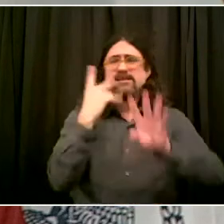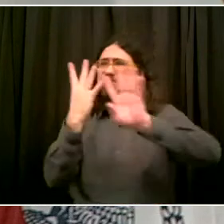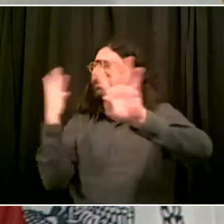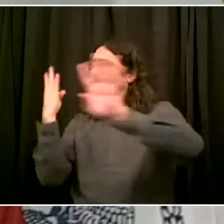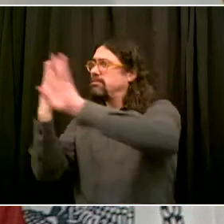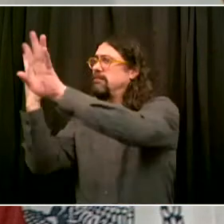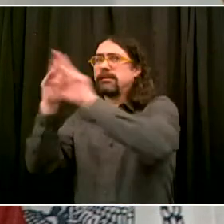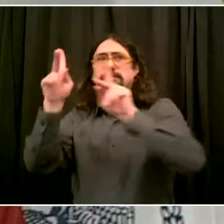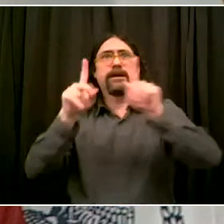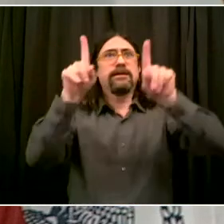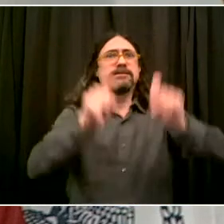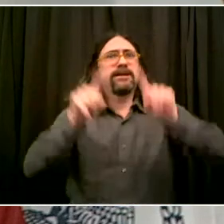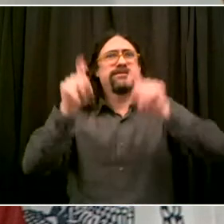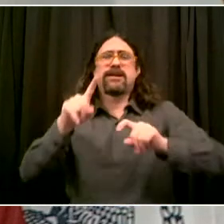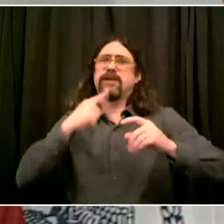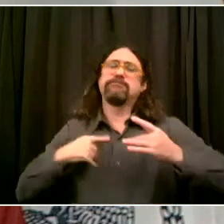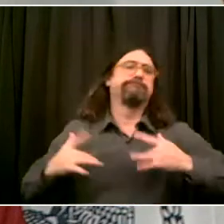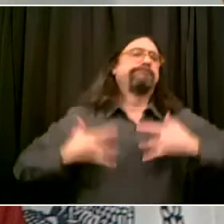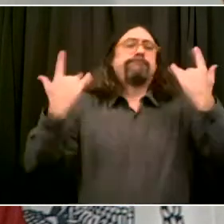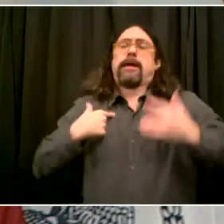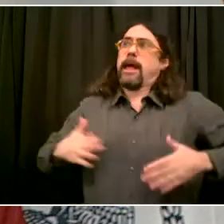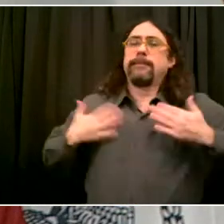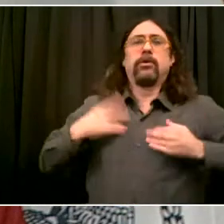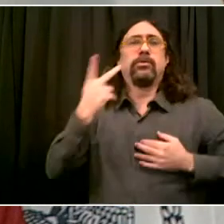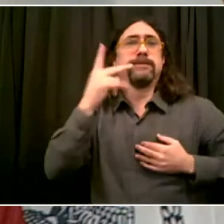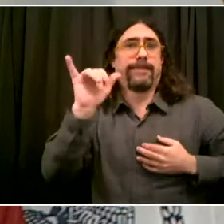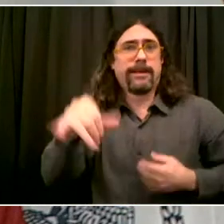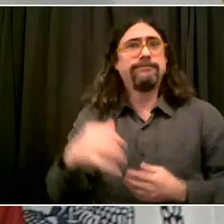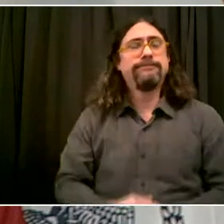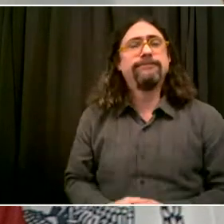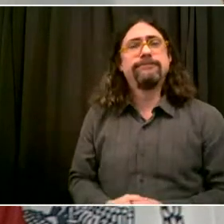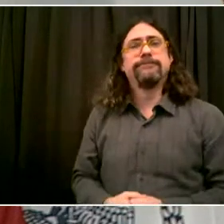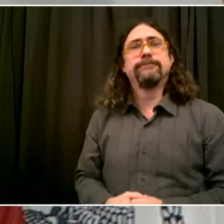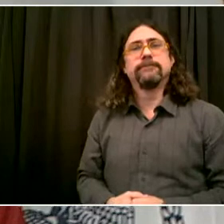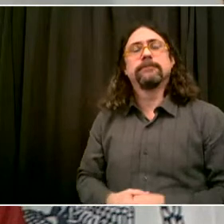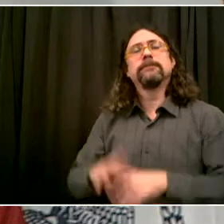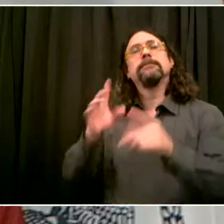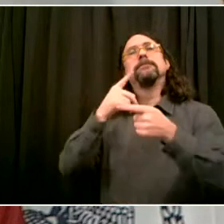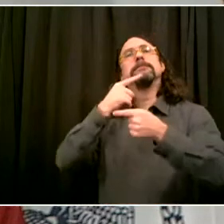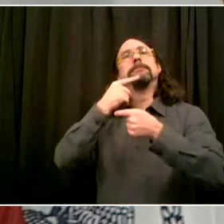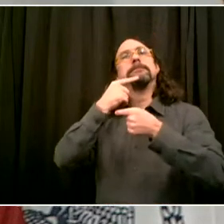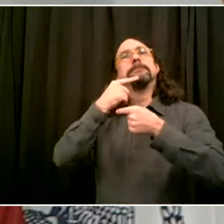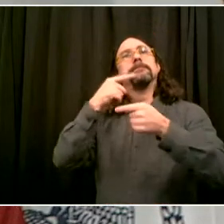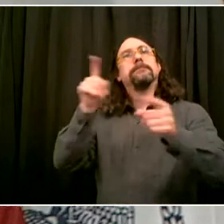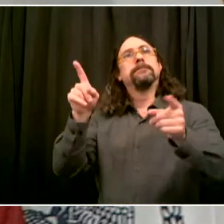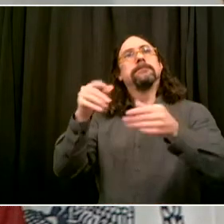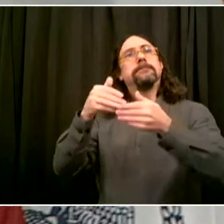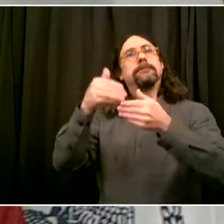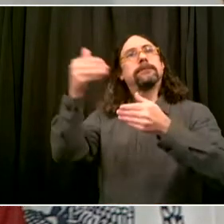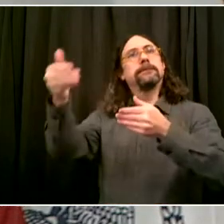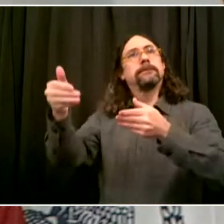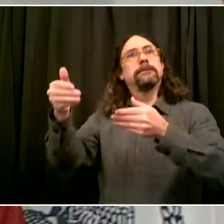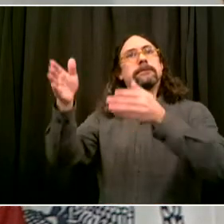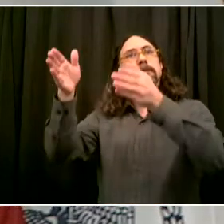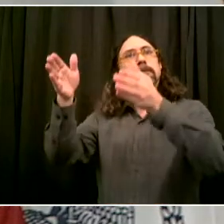IN ONE OF THE THINGS FROM MY JOB IS TO COME OUT AND GET TESTED AND KEEP OUR CITY SAFE. THANK YOU, GO AHEAD. NEXT IS ODESSA FROM THE